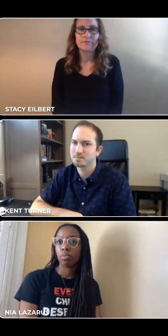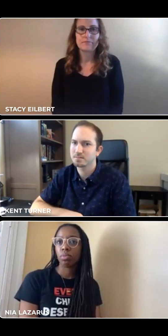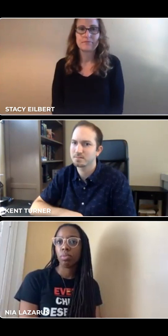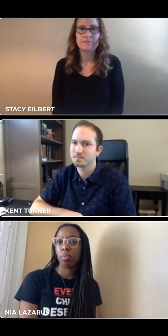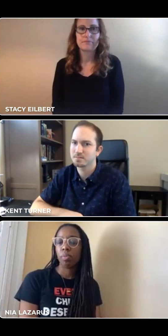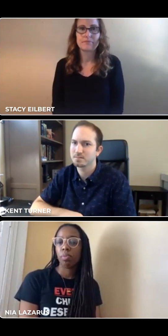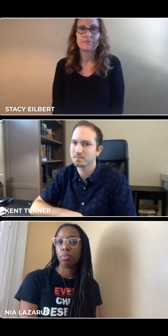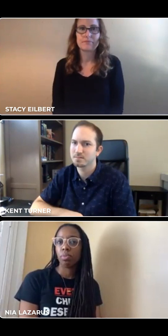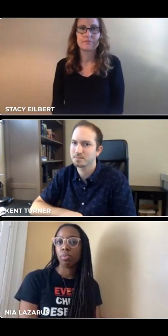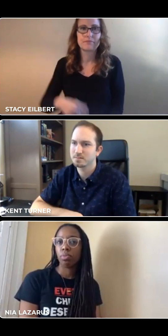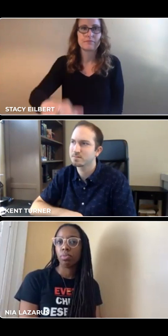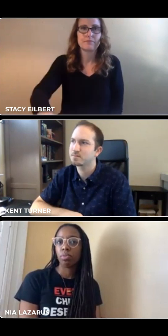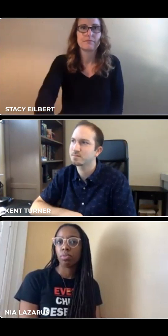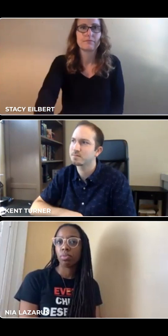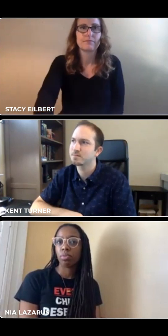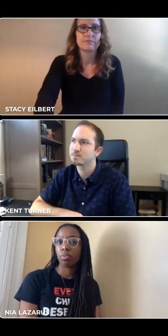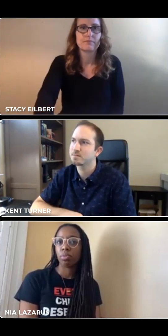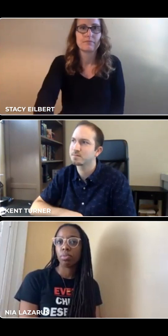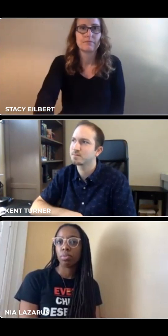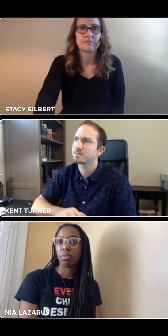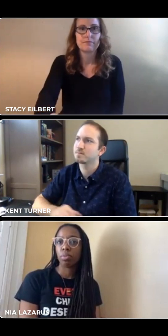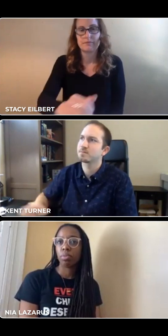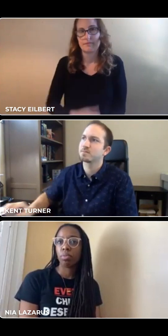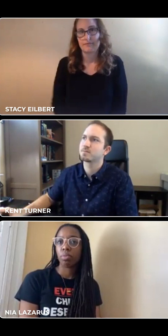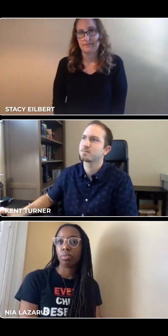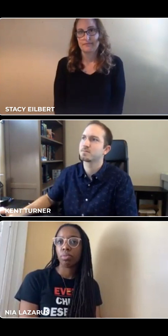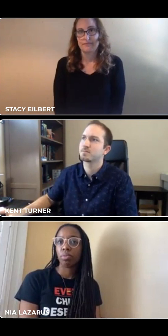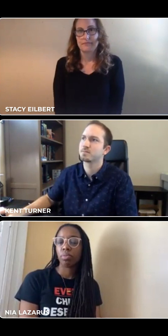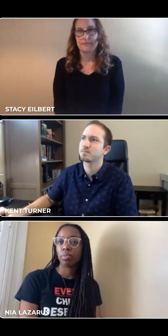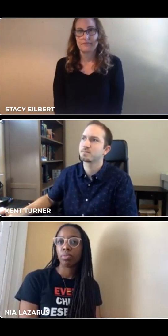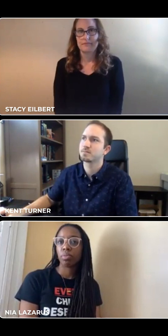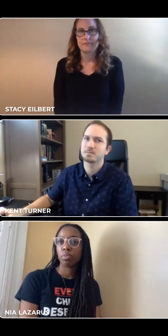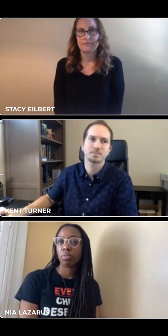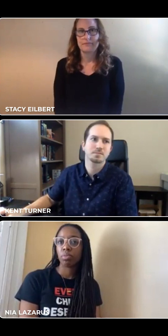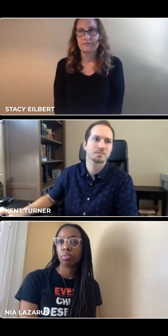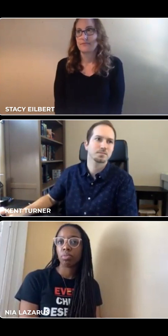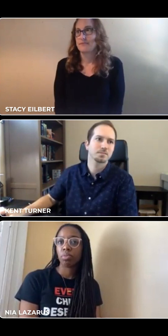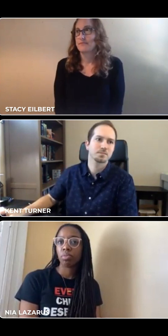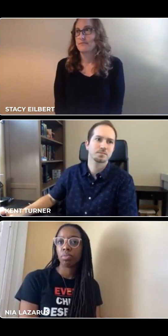Or, maybe all of the above, or other. Please click on the answer!